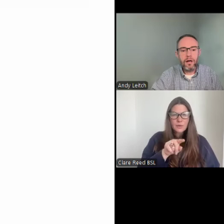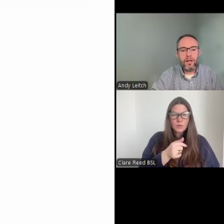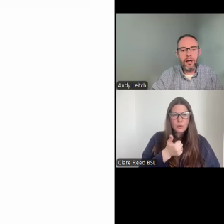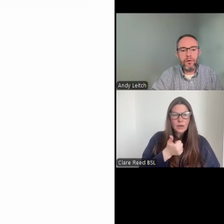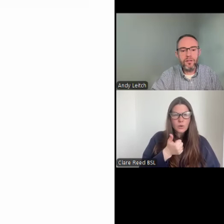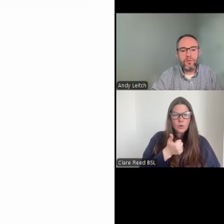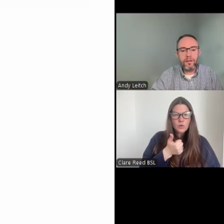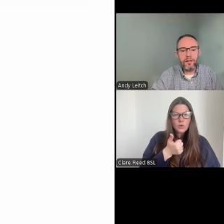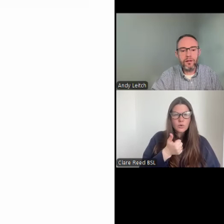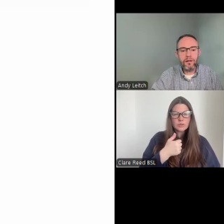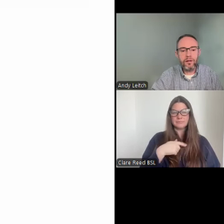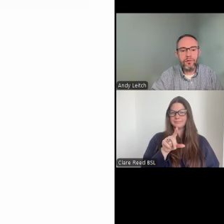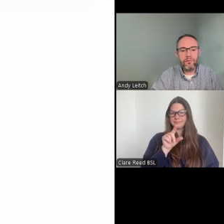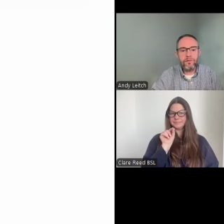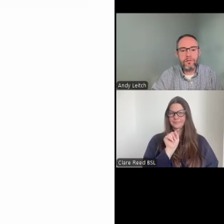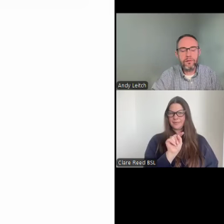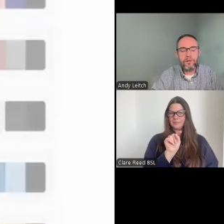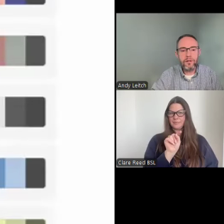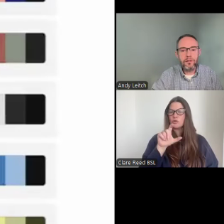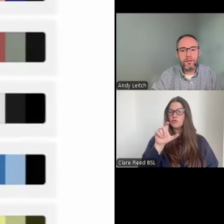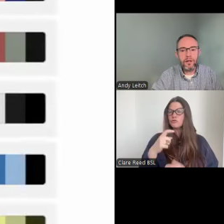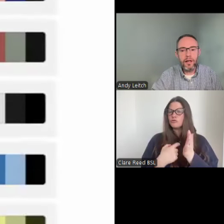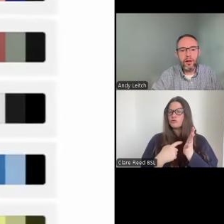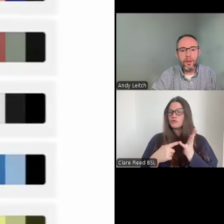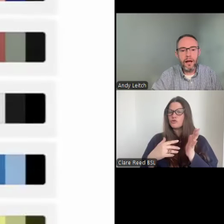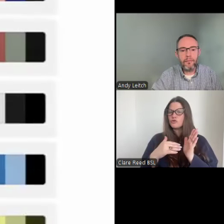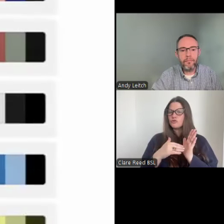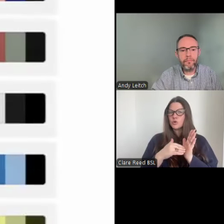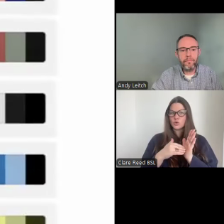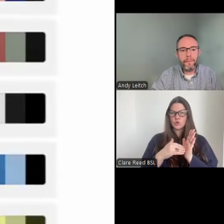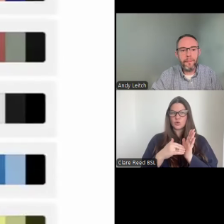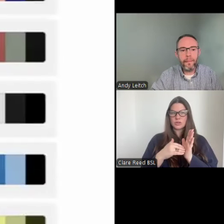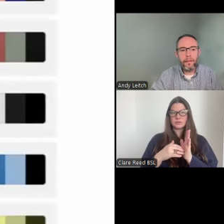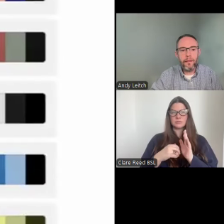I'm going to go with this one, I think, Cruz. I'm going to click on that.